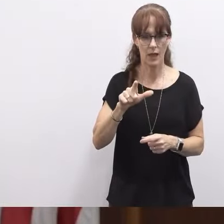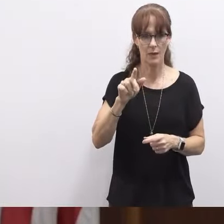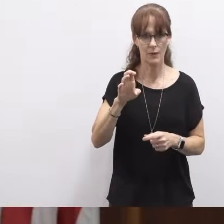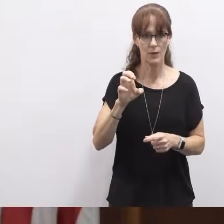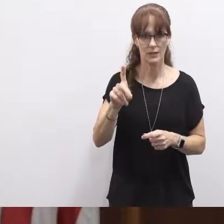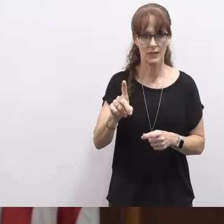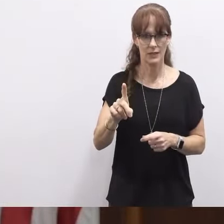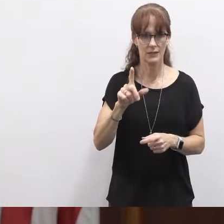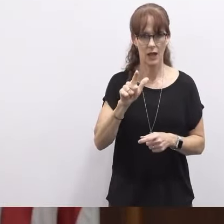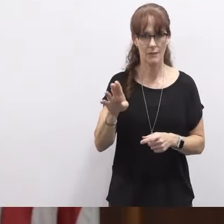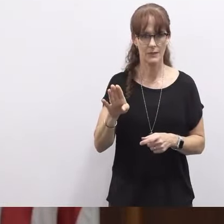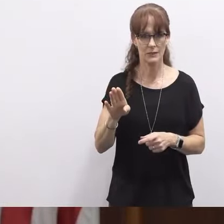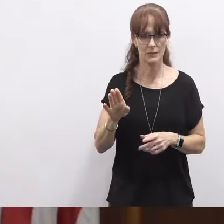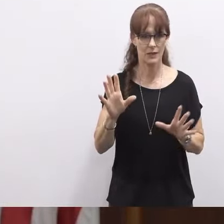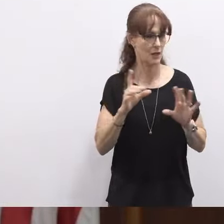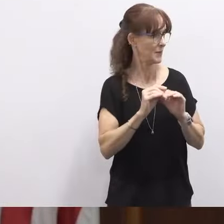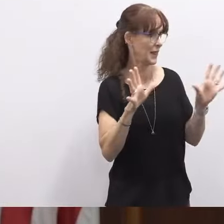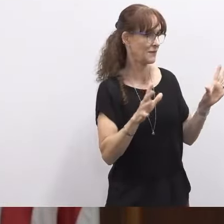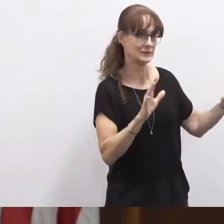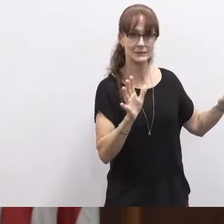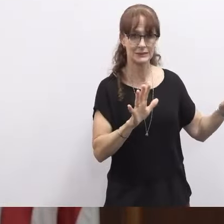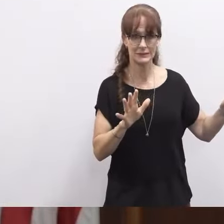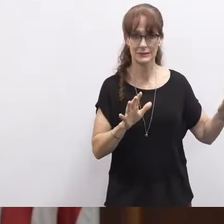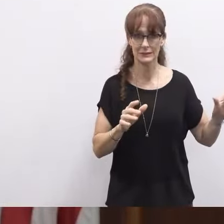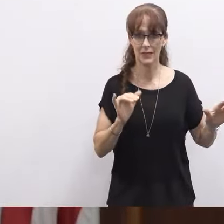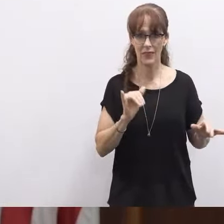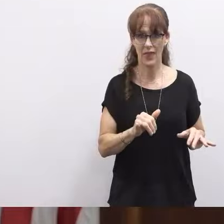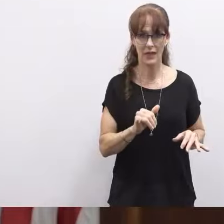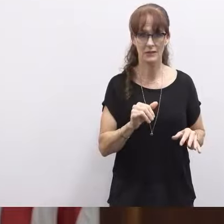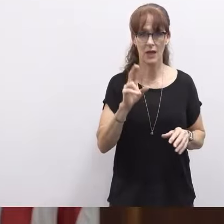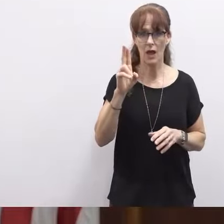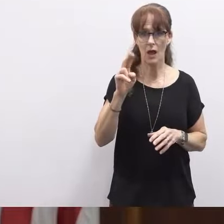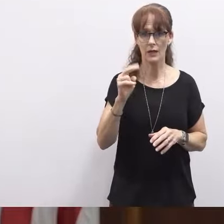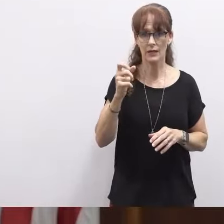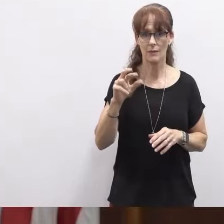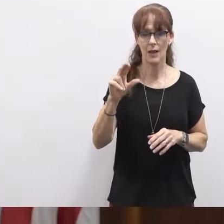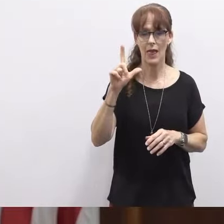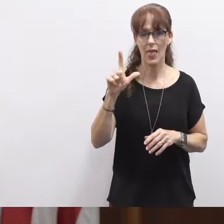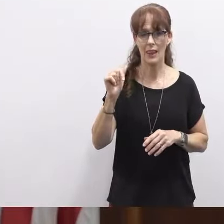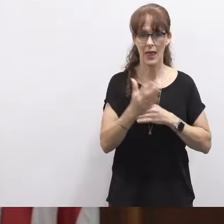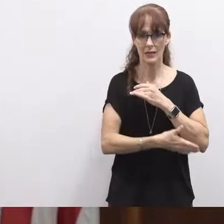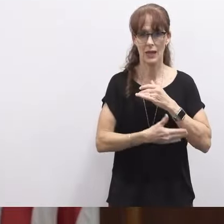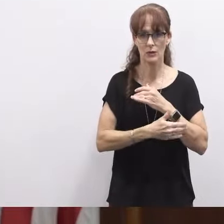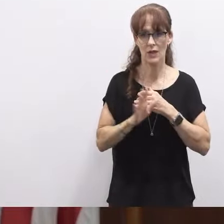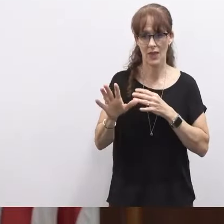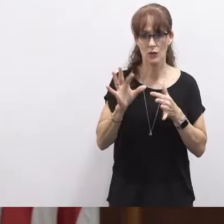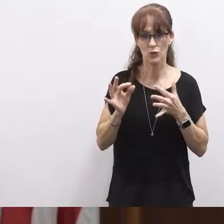because it's Long Beach. And I just wanna make the clarification that that is unincorporated LA county by their choice.